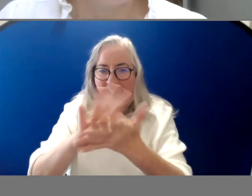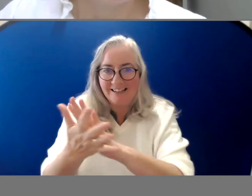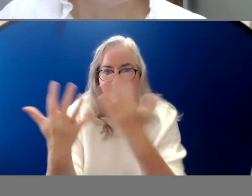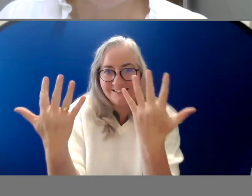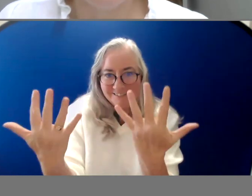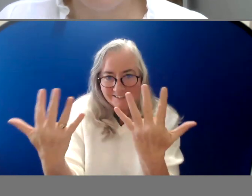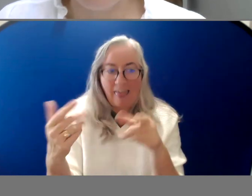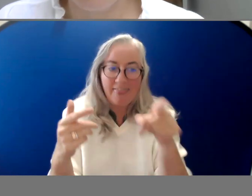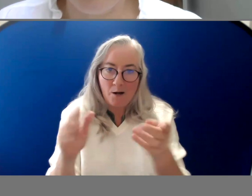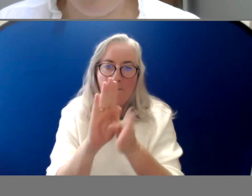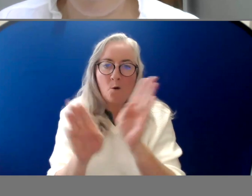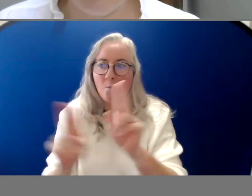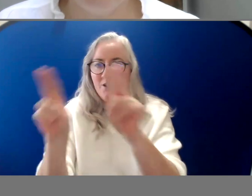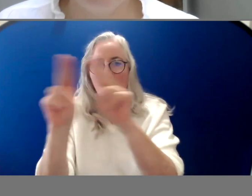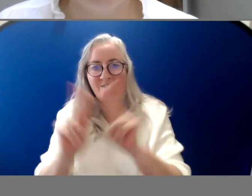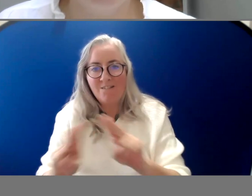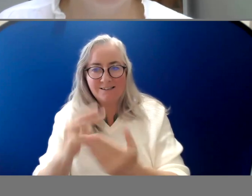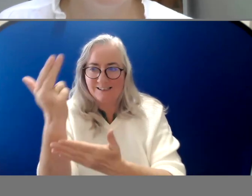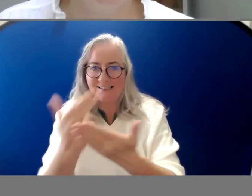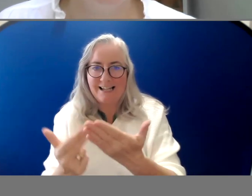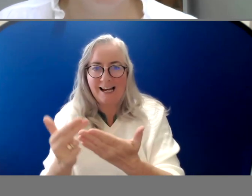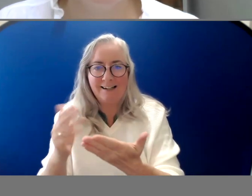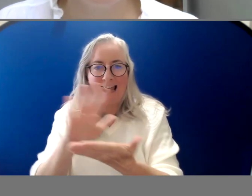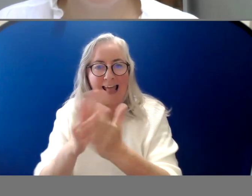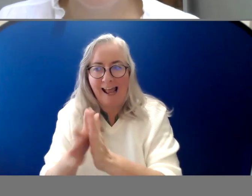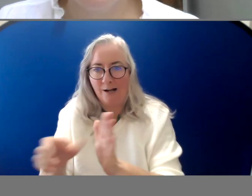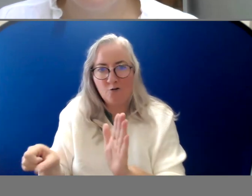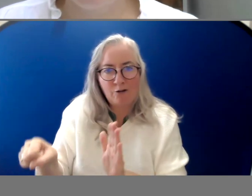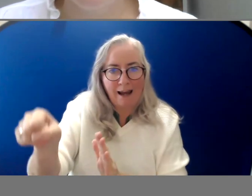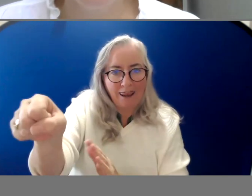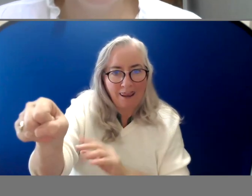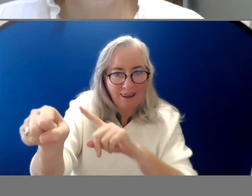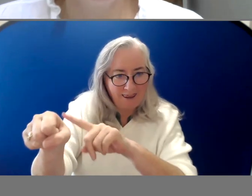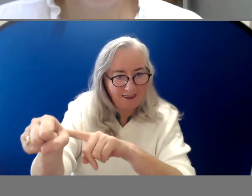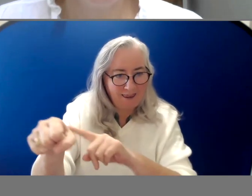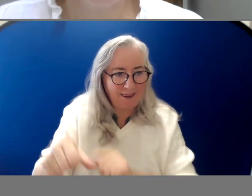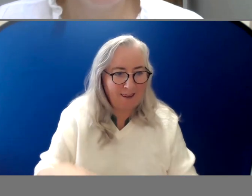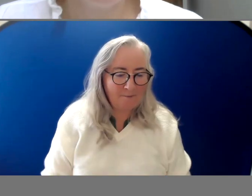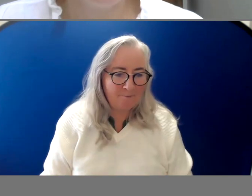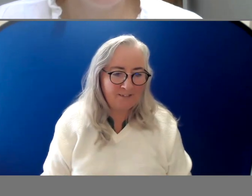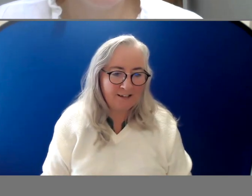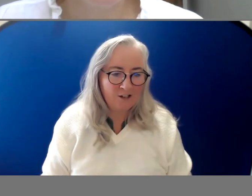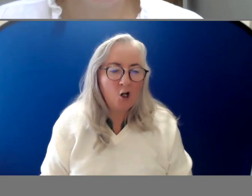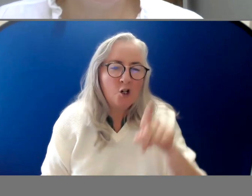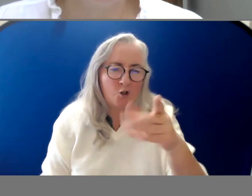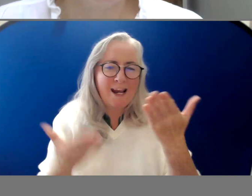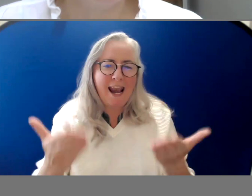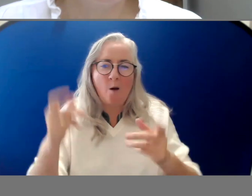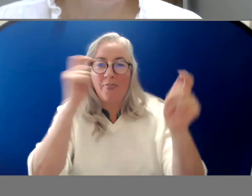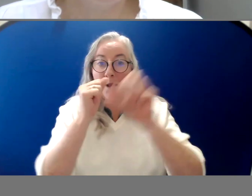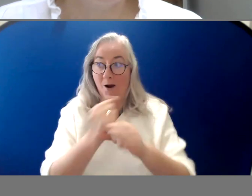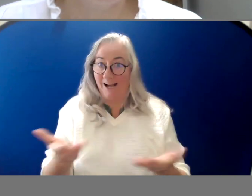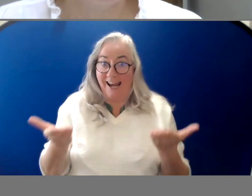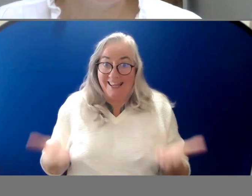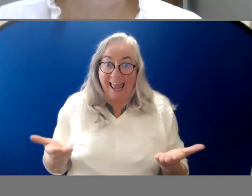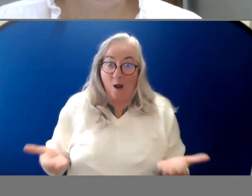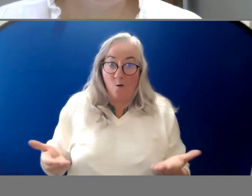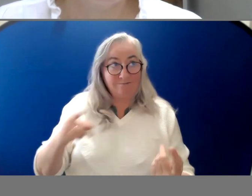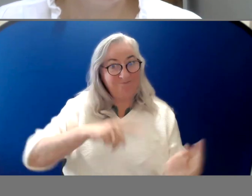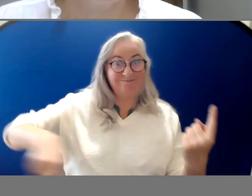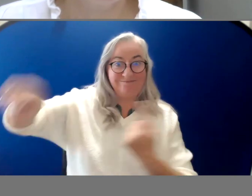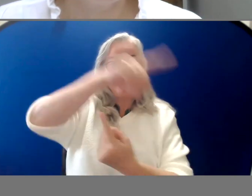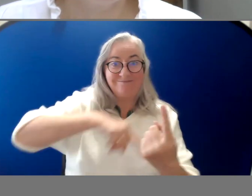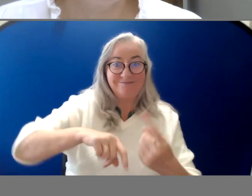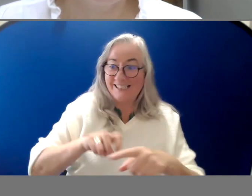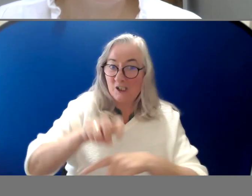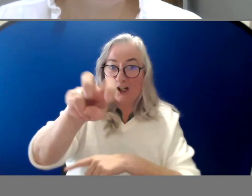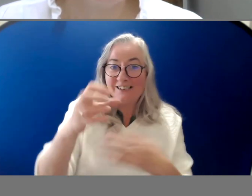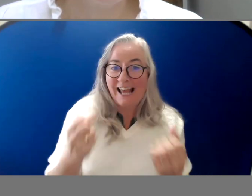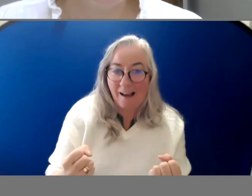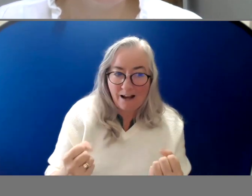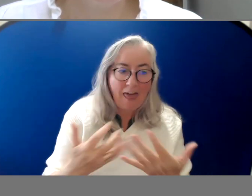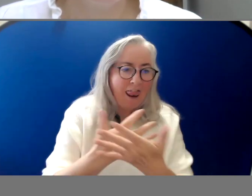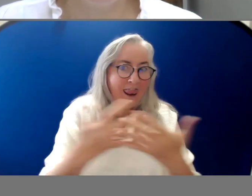Universal Design handrail so just thinking through existing stairs so there are lots of situations